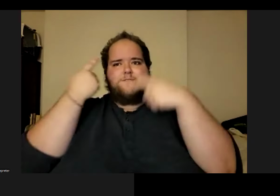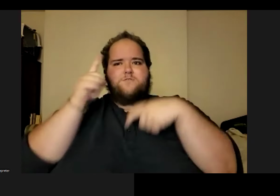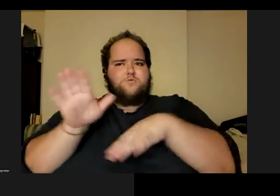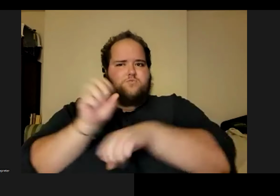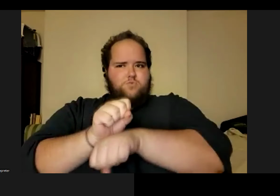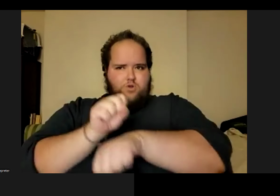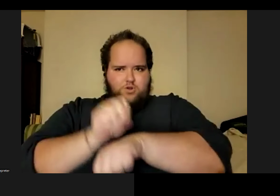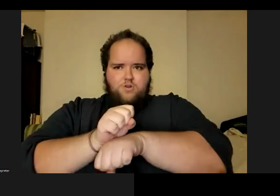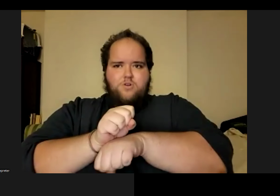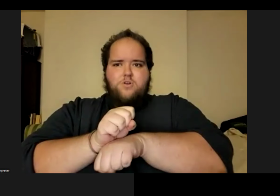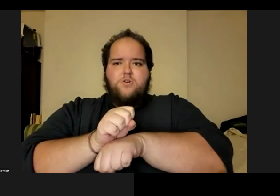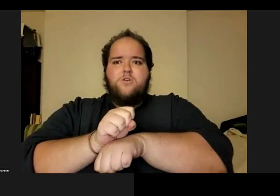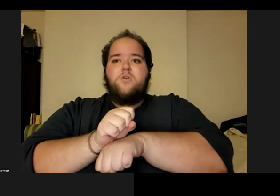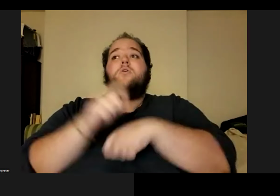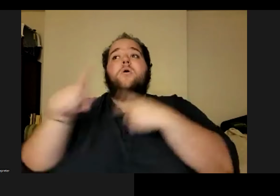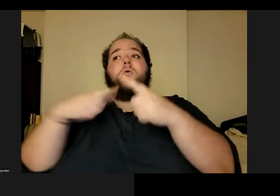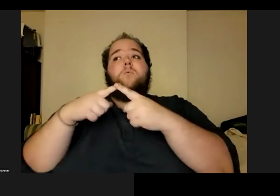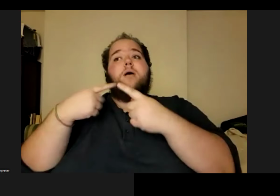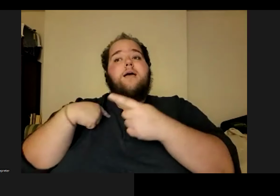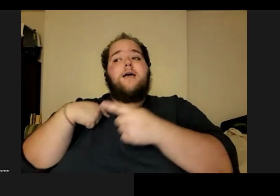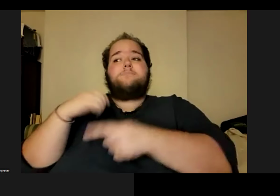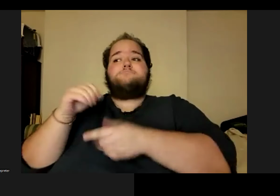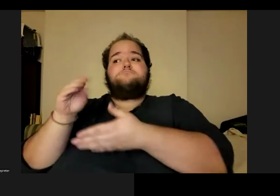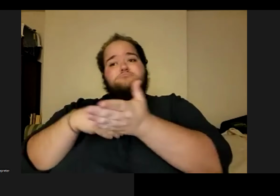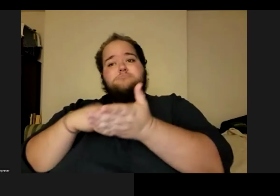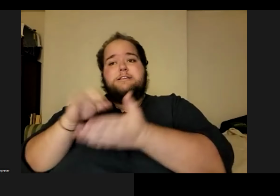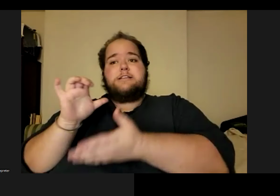I actually think about that because this is your time to kind of crown your work